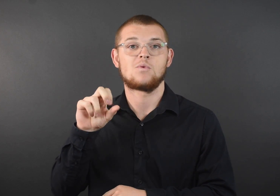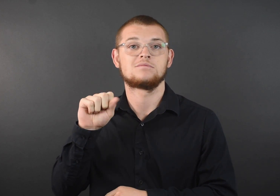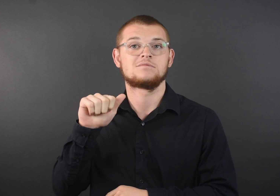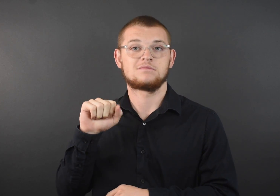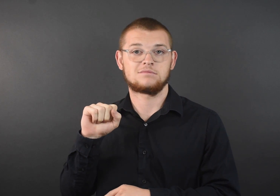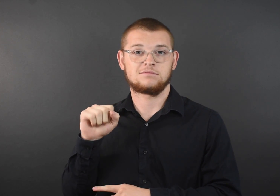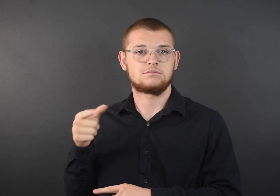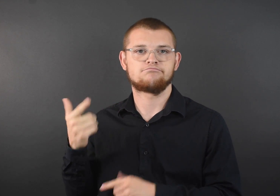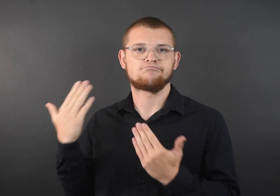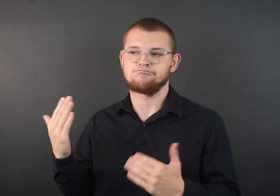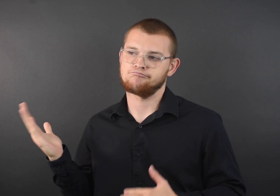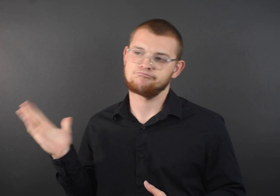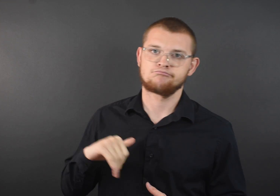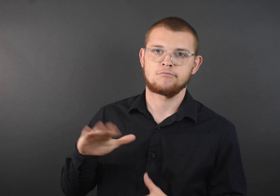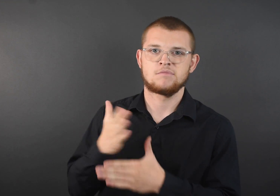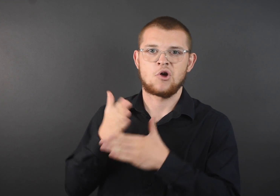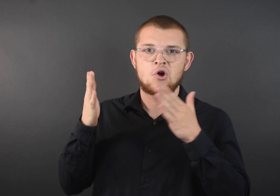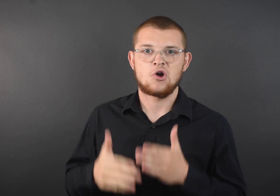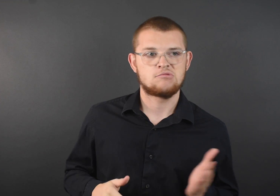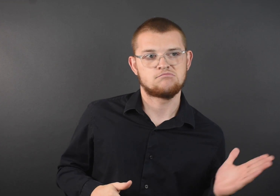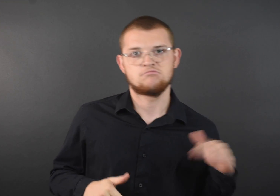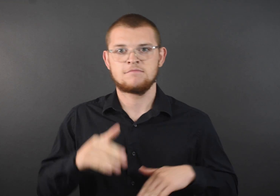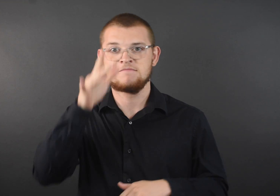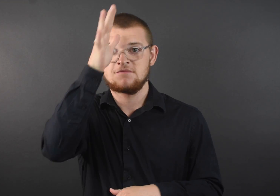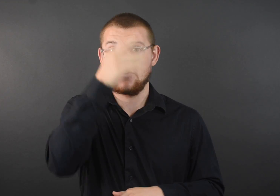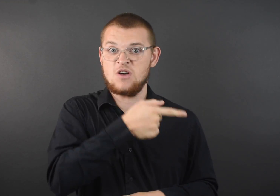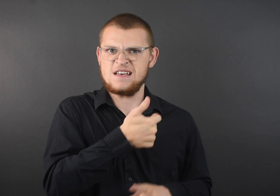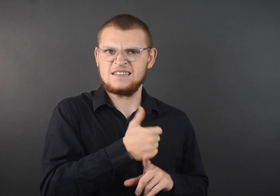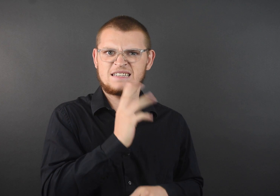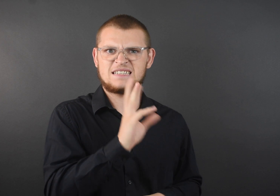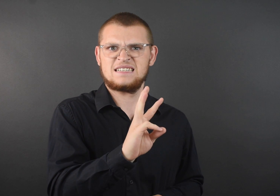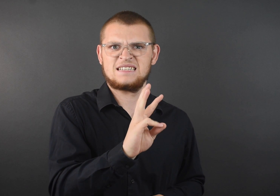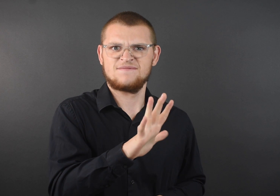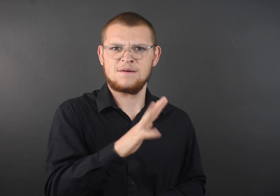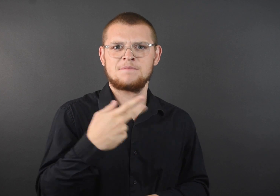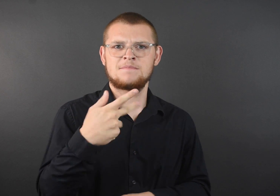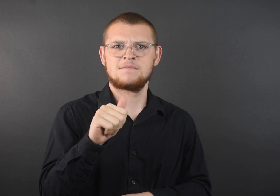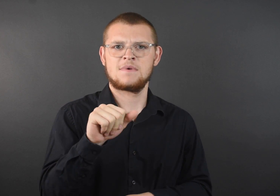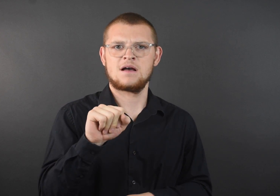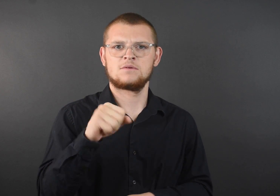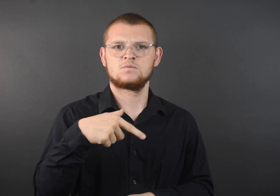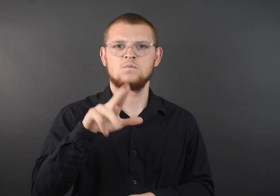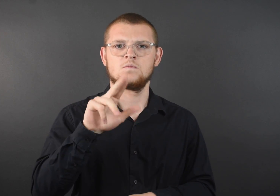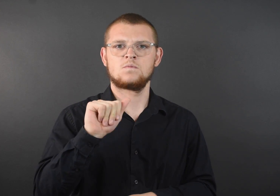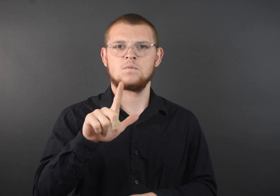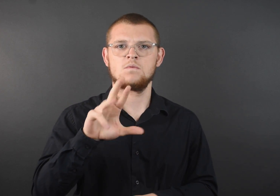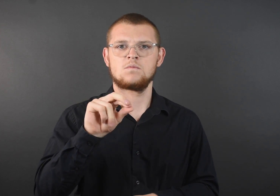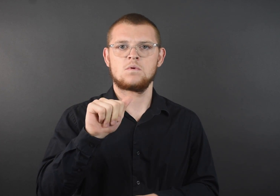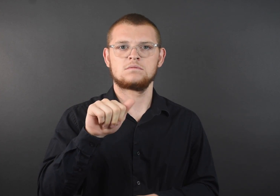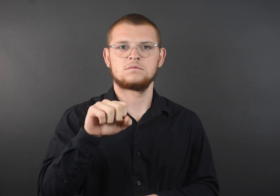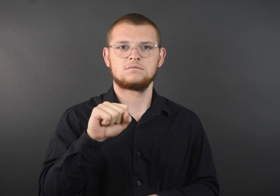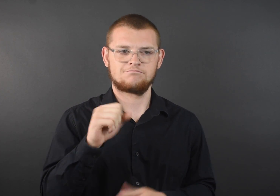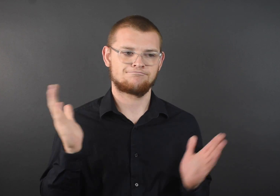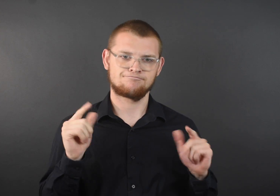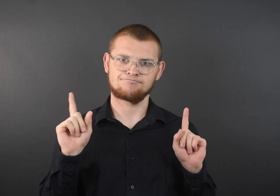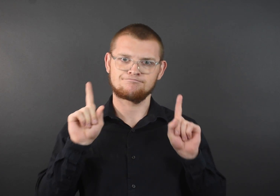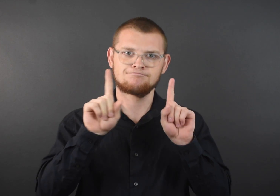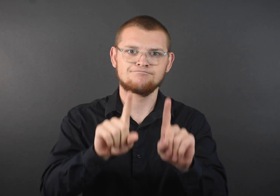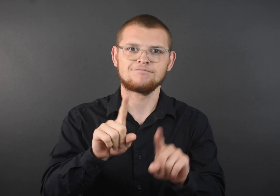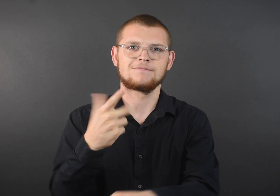and her father, 65-year-old Pasqual Rosas, to the vaccine bus near the baseball field.